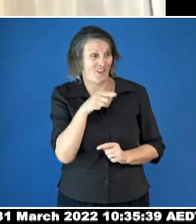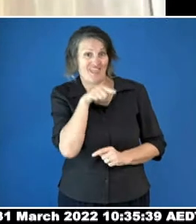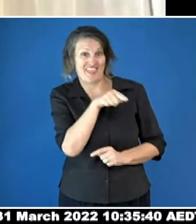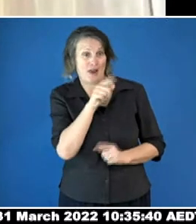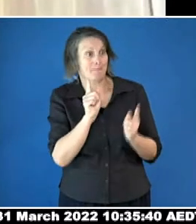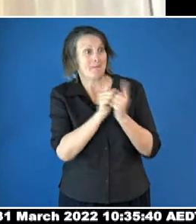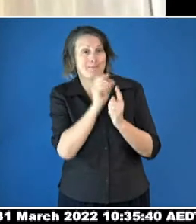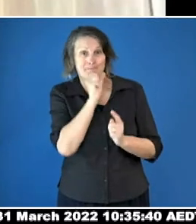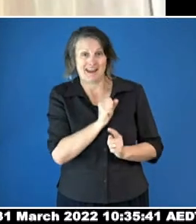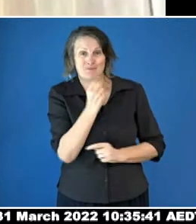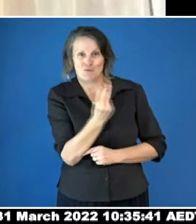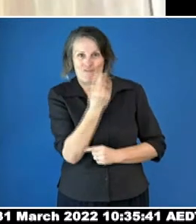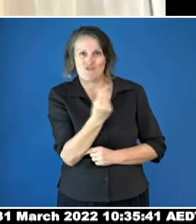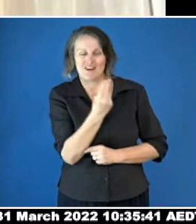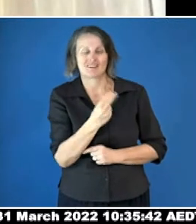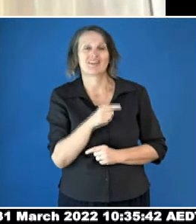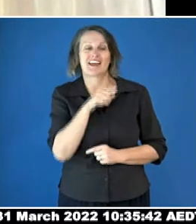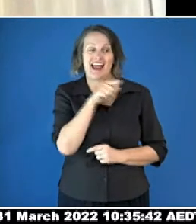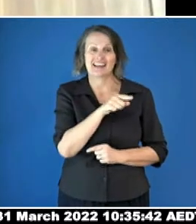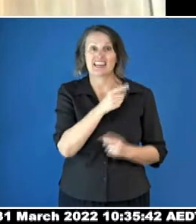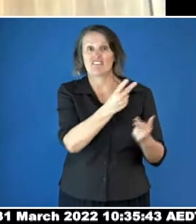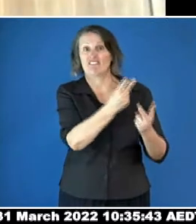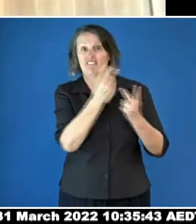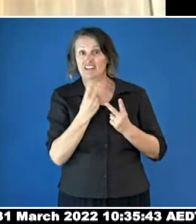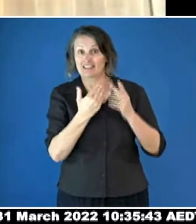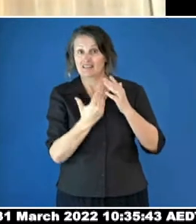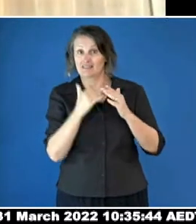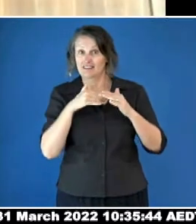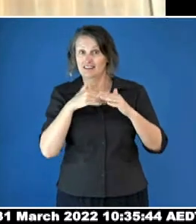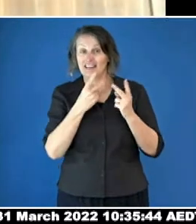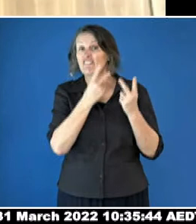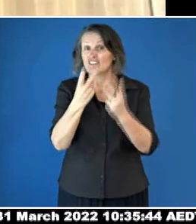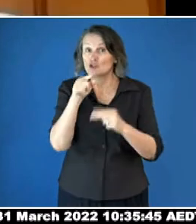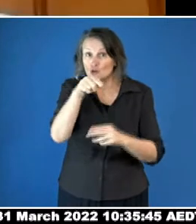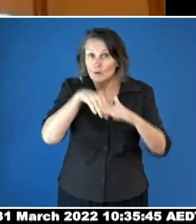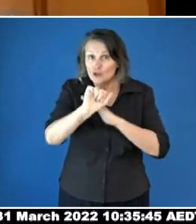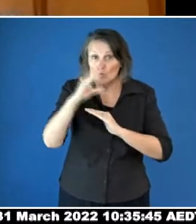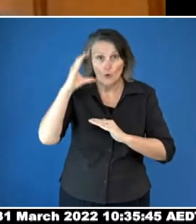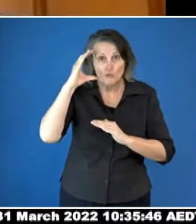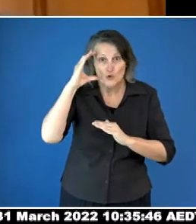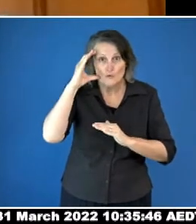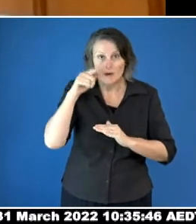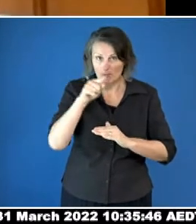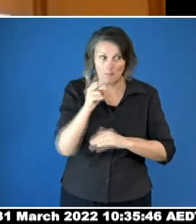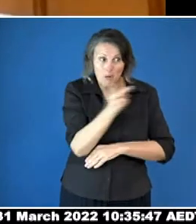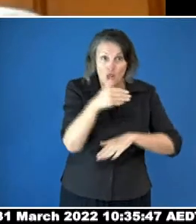Yeah. MS EASTMAN: And he sort of came to visit you in your room. Yeah. MS EASTMAN: But you both got in trouble, didn't you. Yeah.